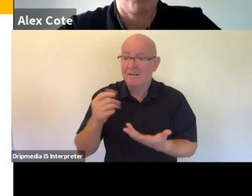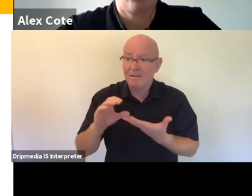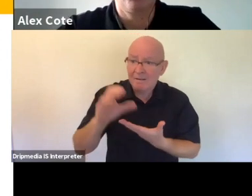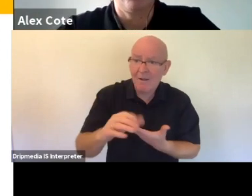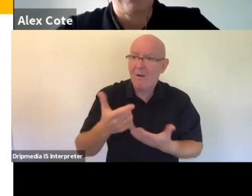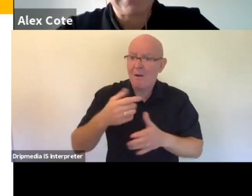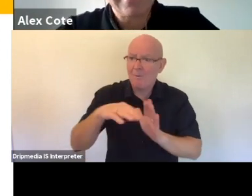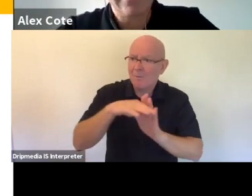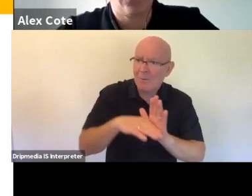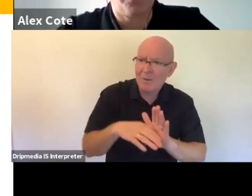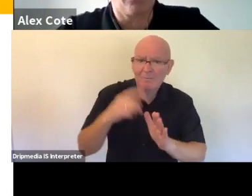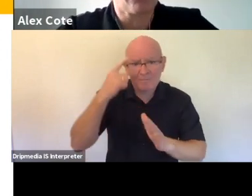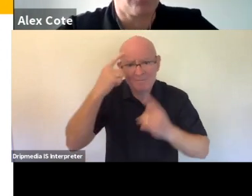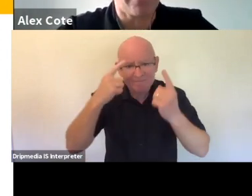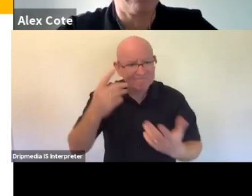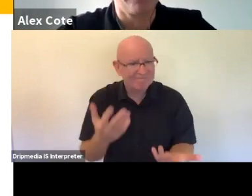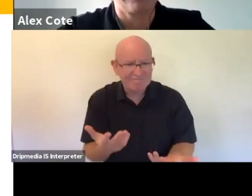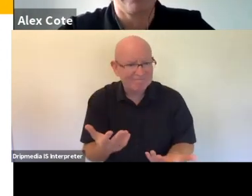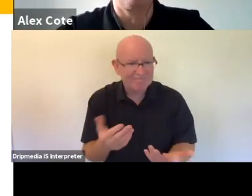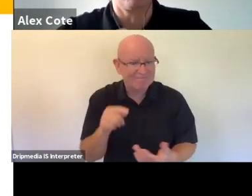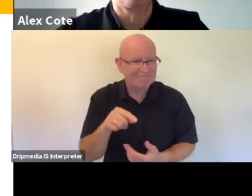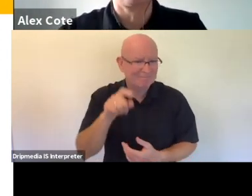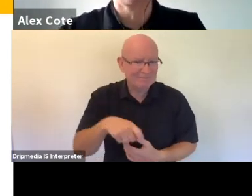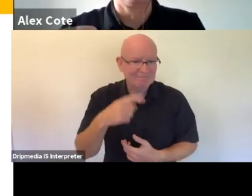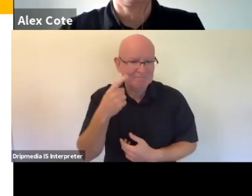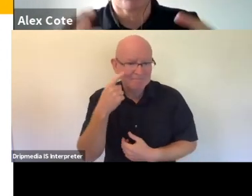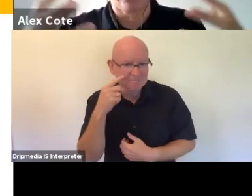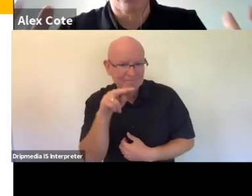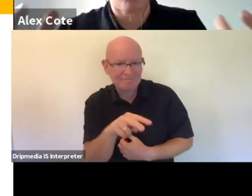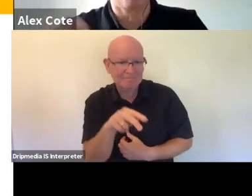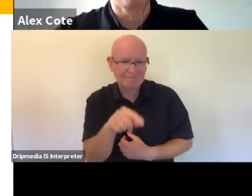which would assess support requirements and help governments tailor responses